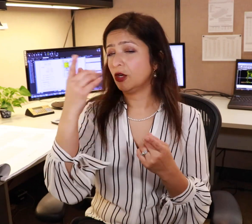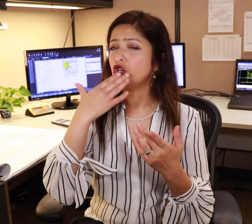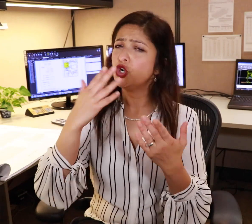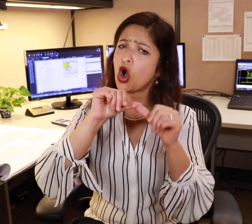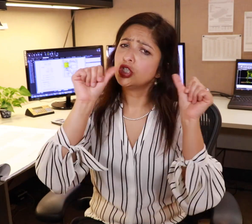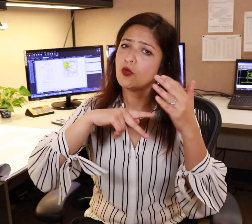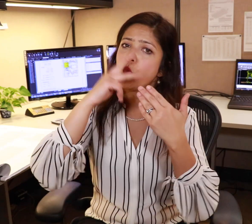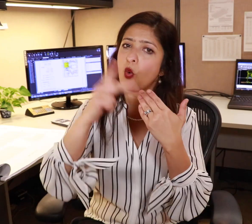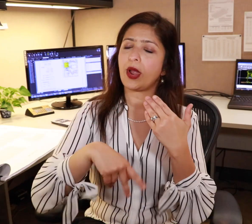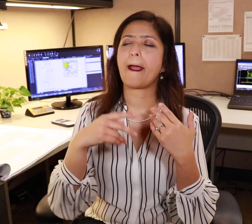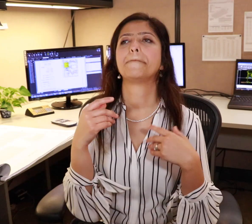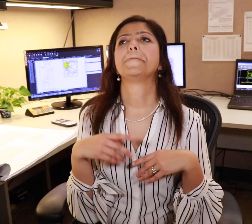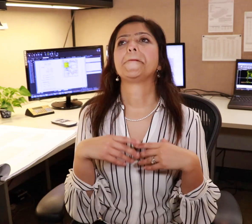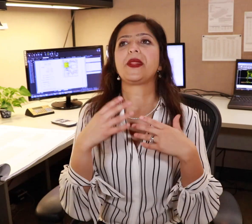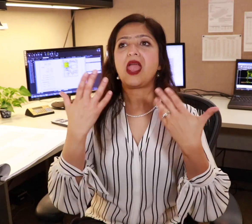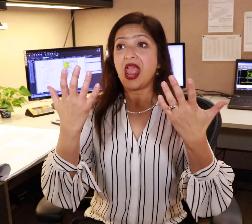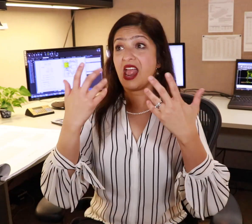they have a good architecture program.